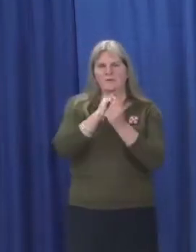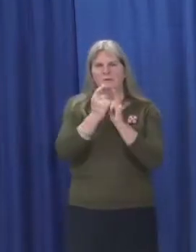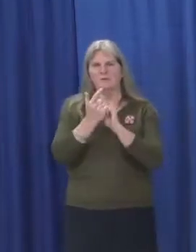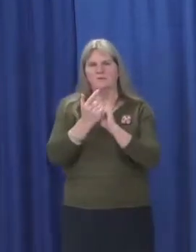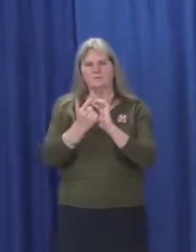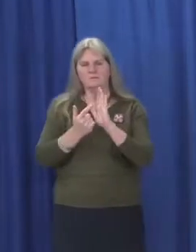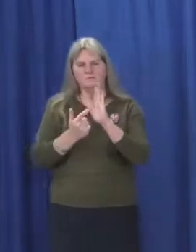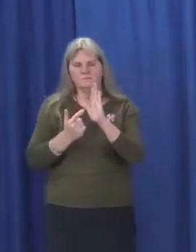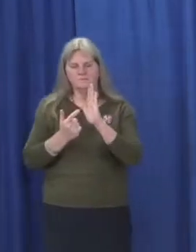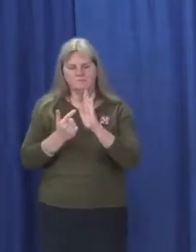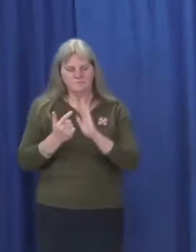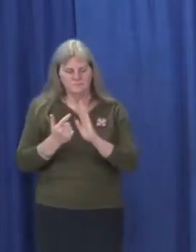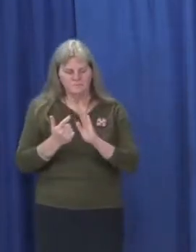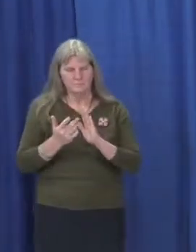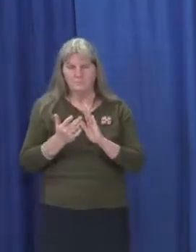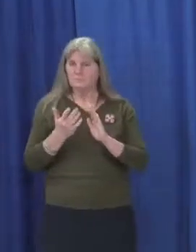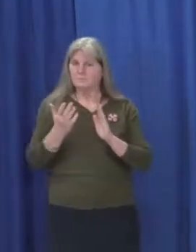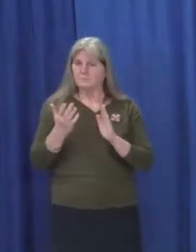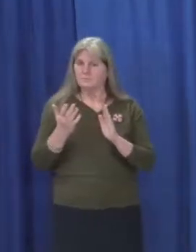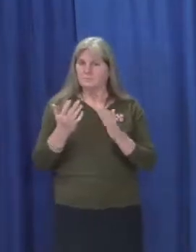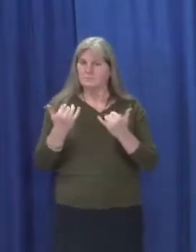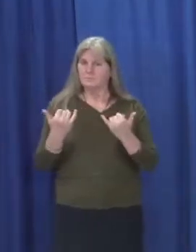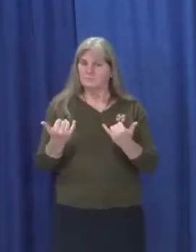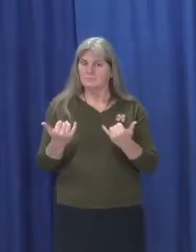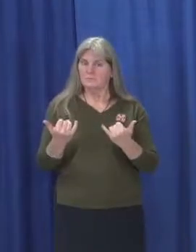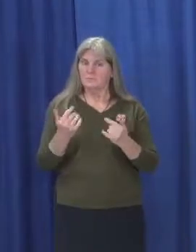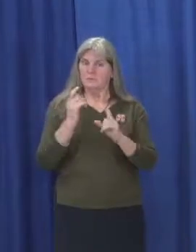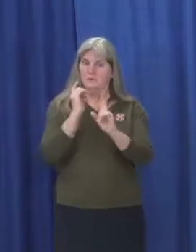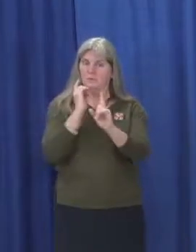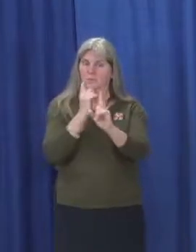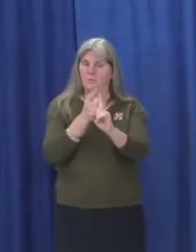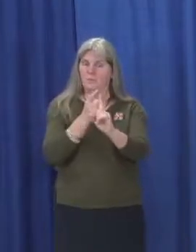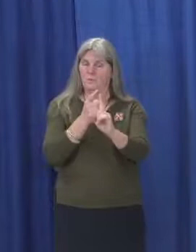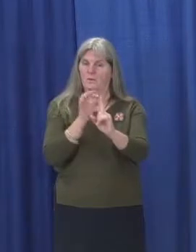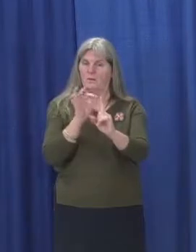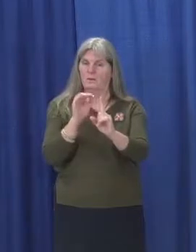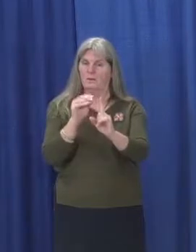Since we are aiming for a 90 of the